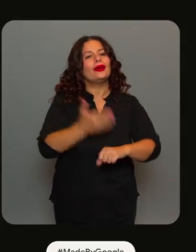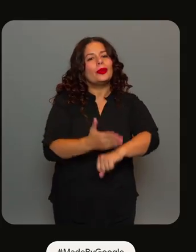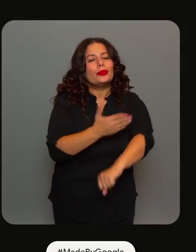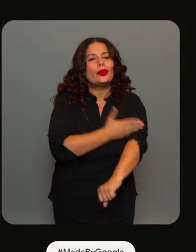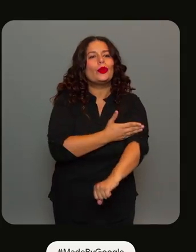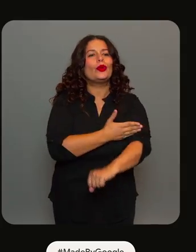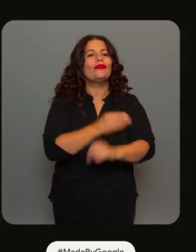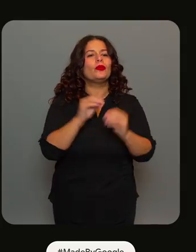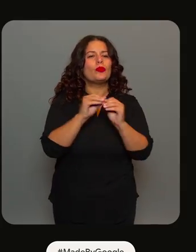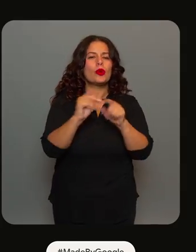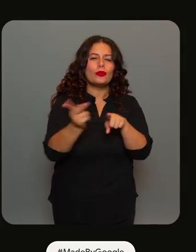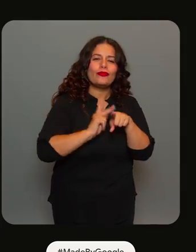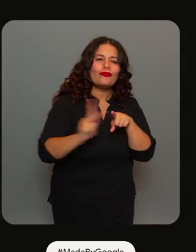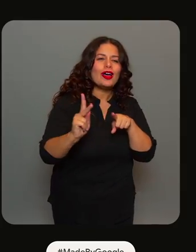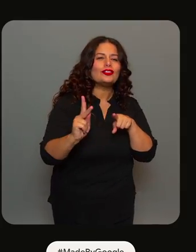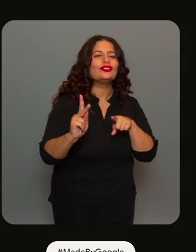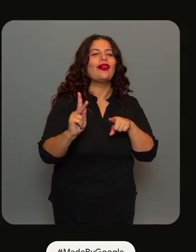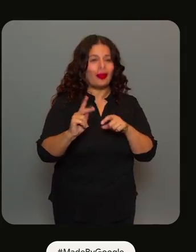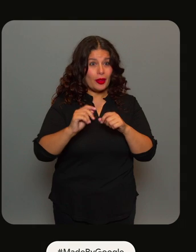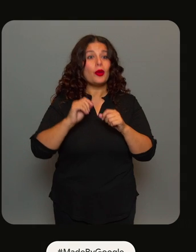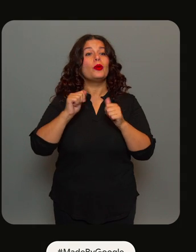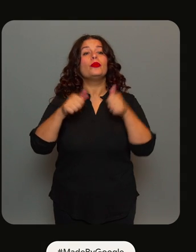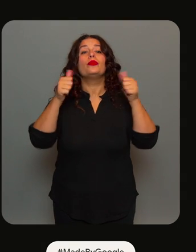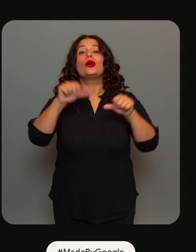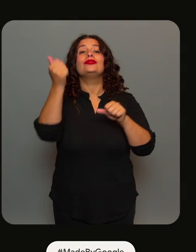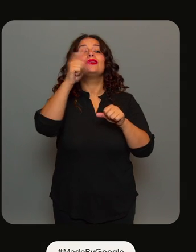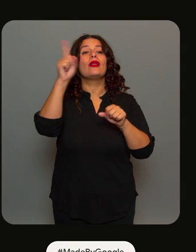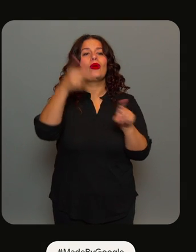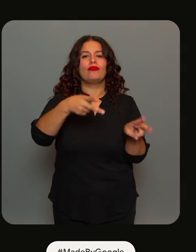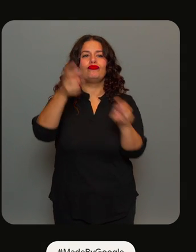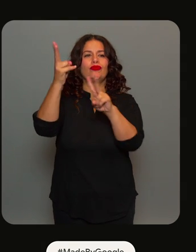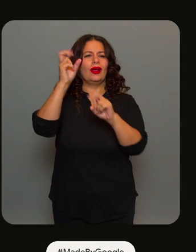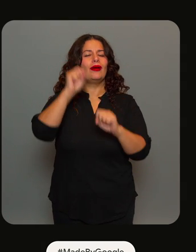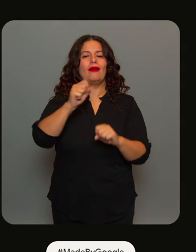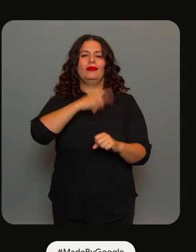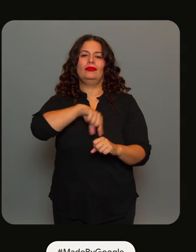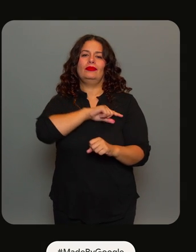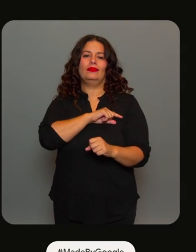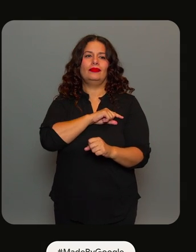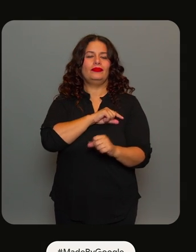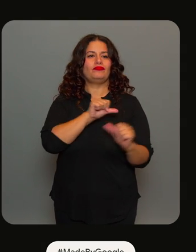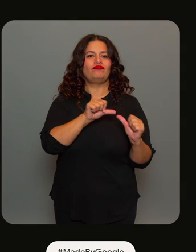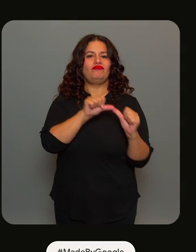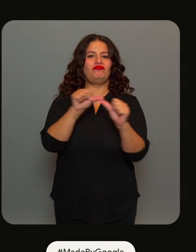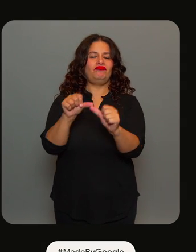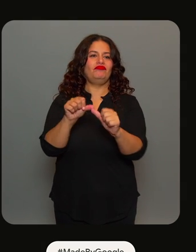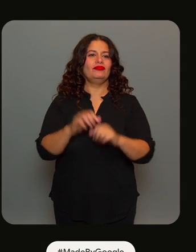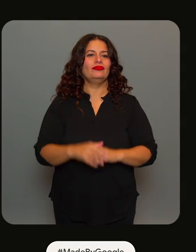anywhere you choose to post them. Now let's move on to a common problem for smartphone